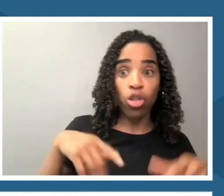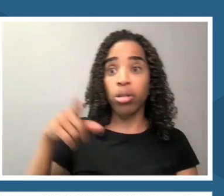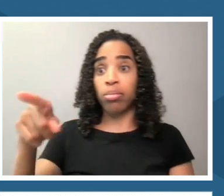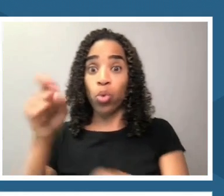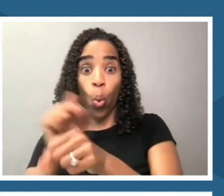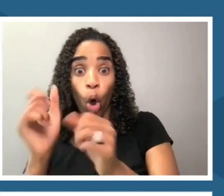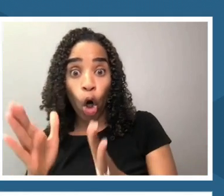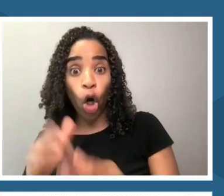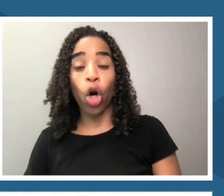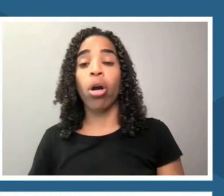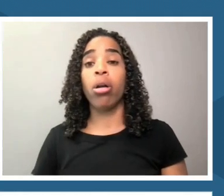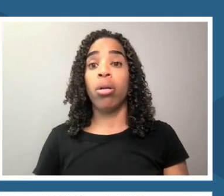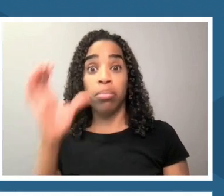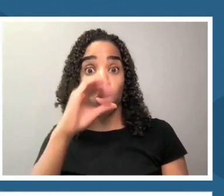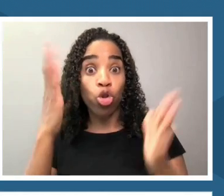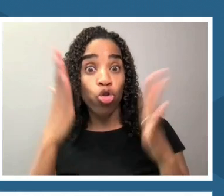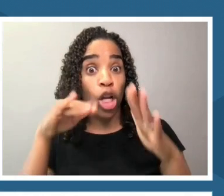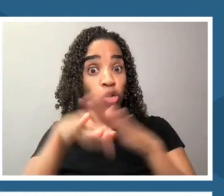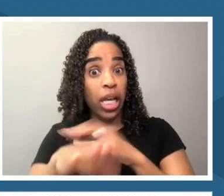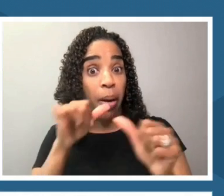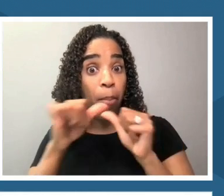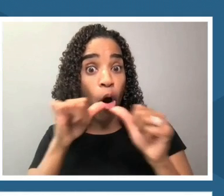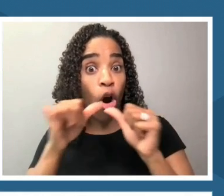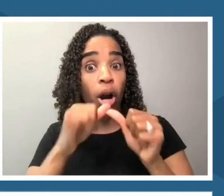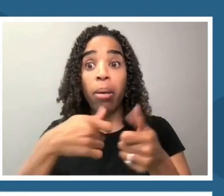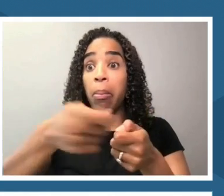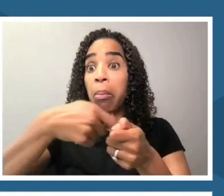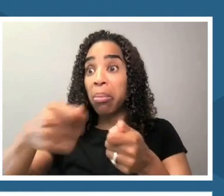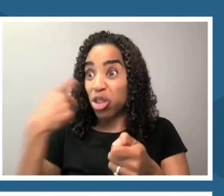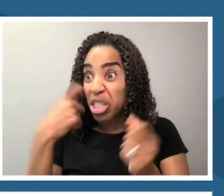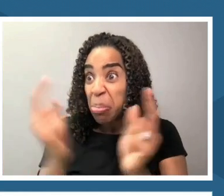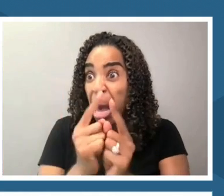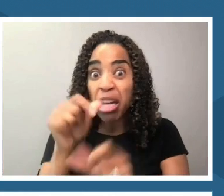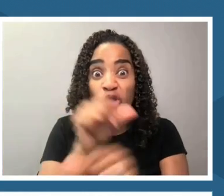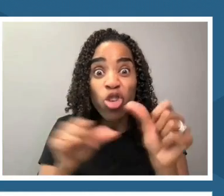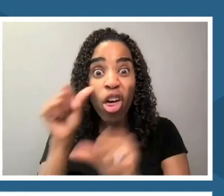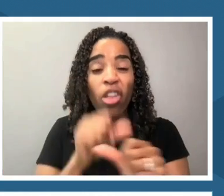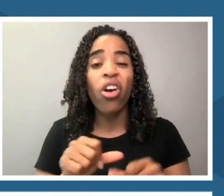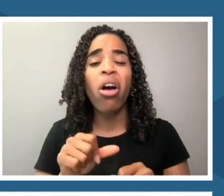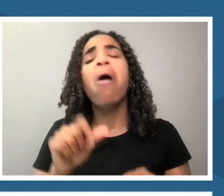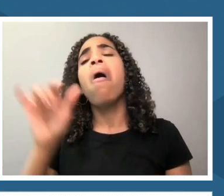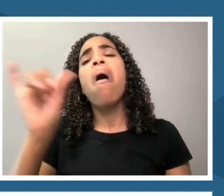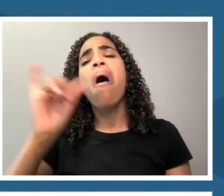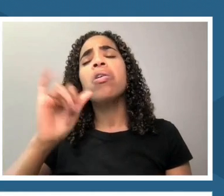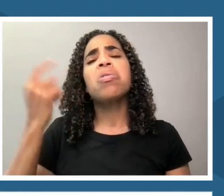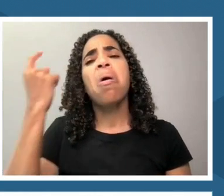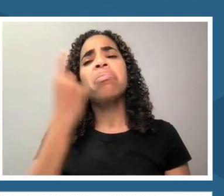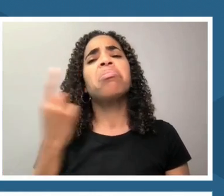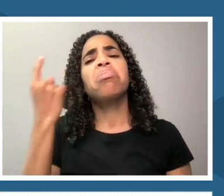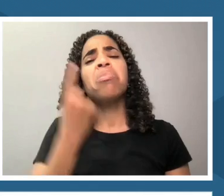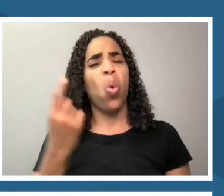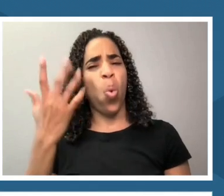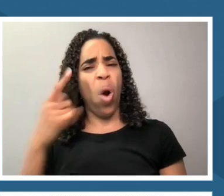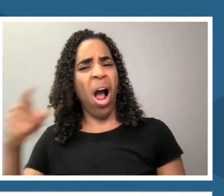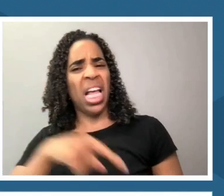strangers at a bar that they just met um i also wonder why the chinese man is